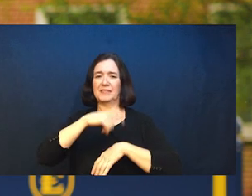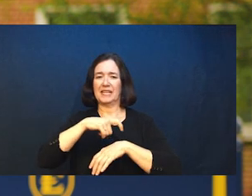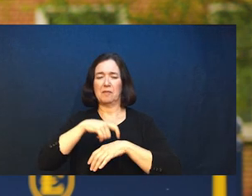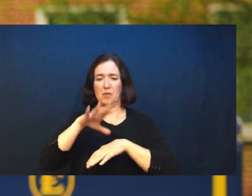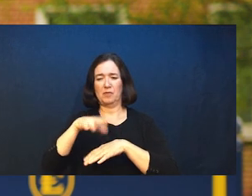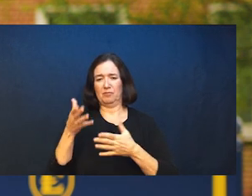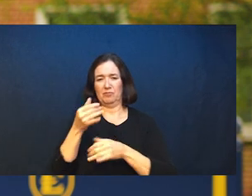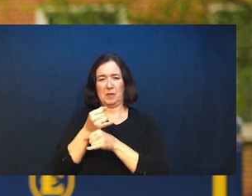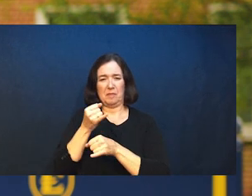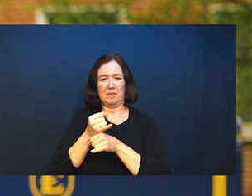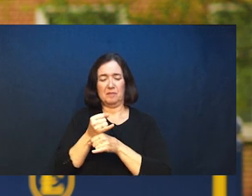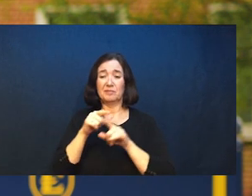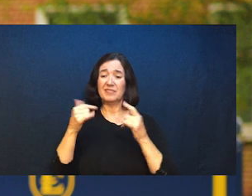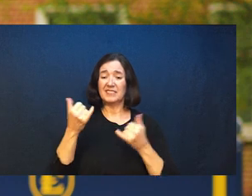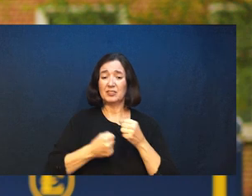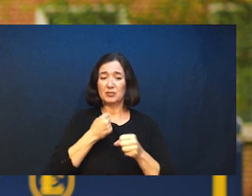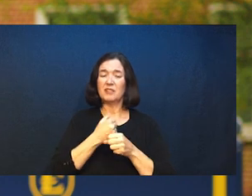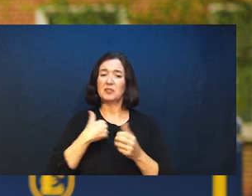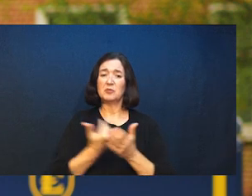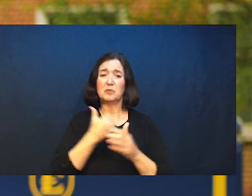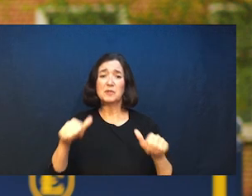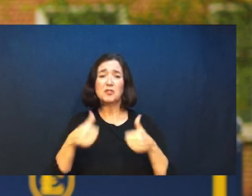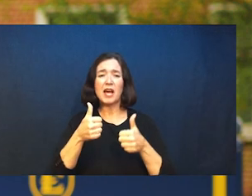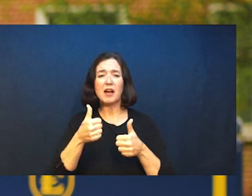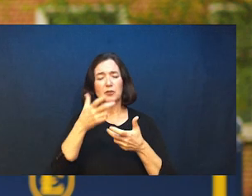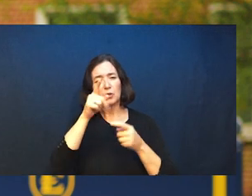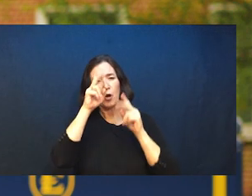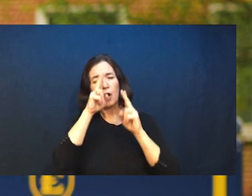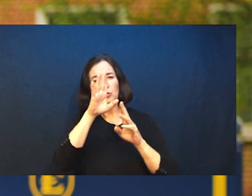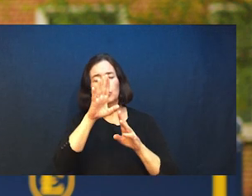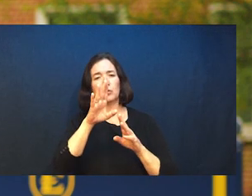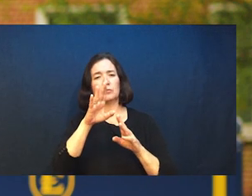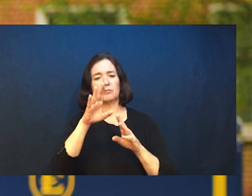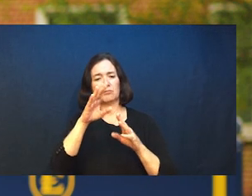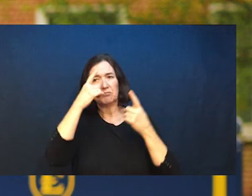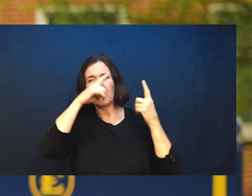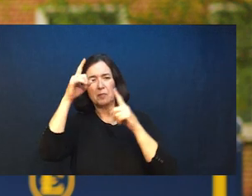however, this year brings new challenges of honoring your accomplishments in a time of social distancing.